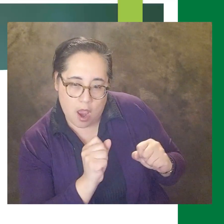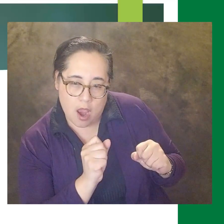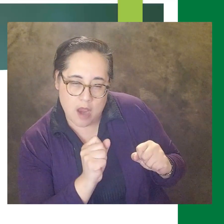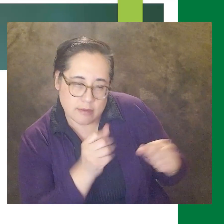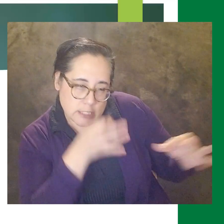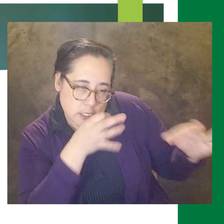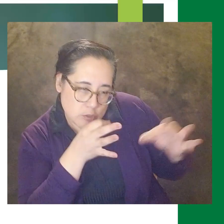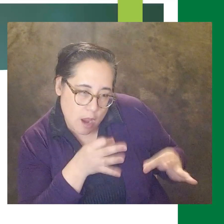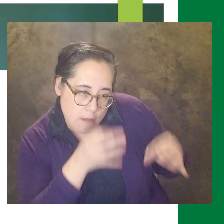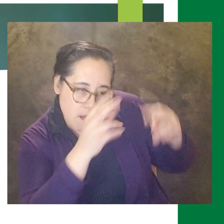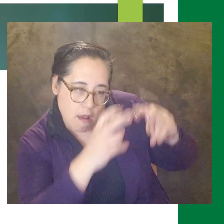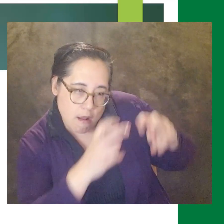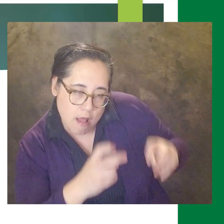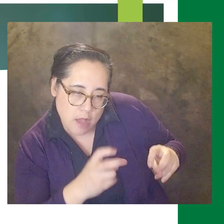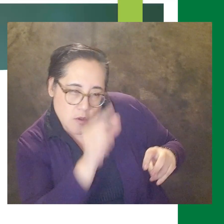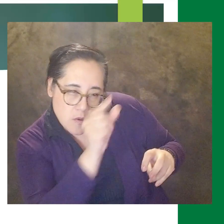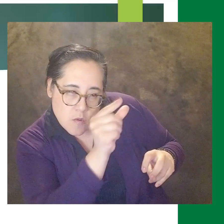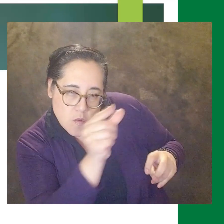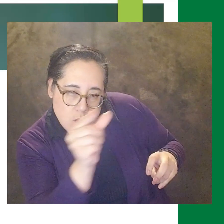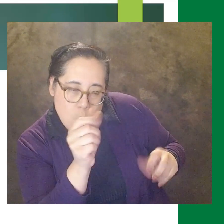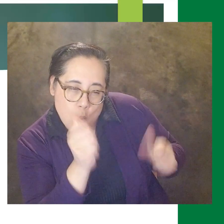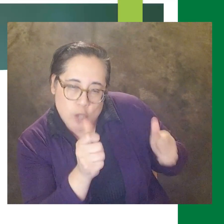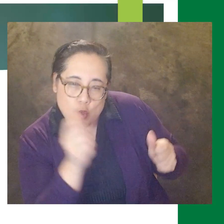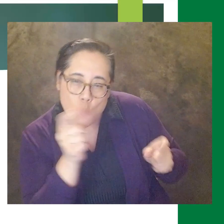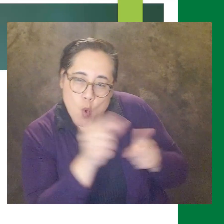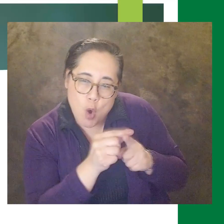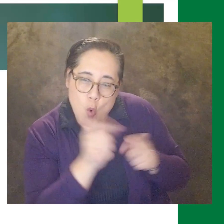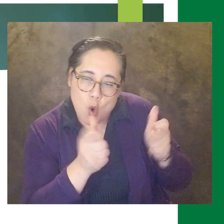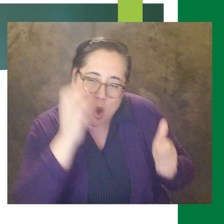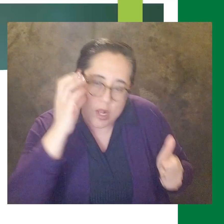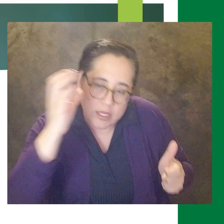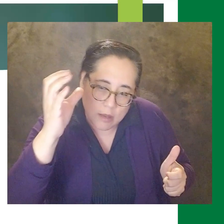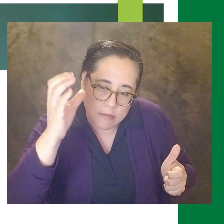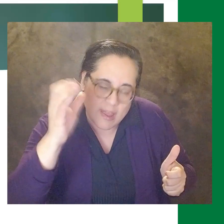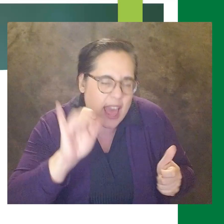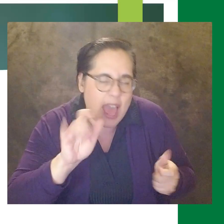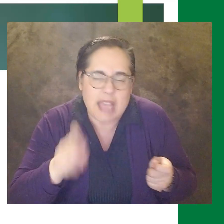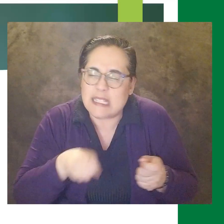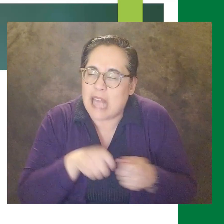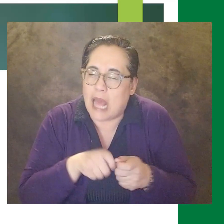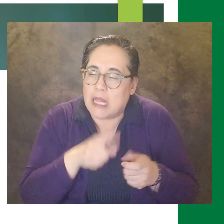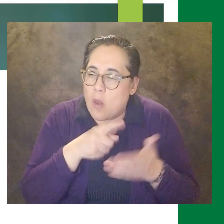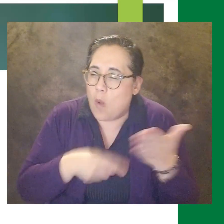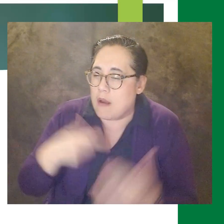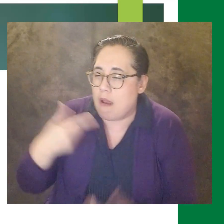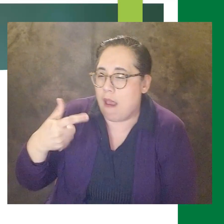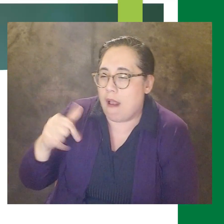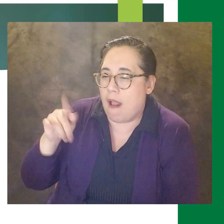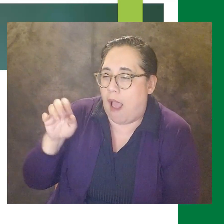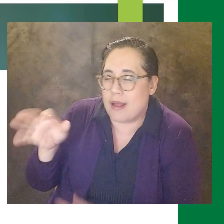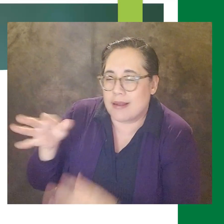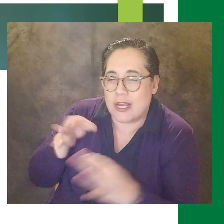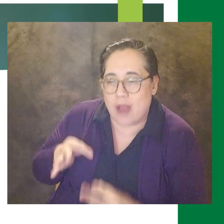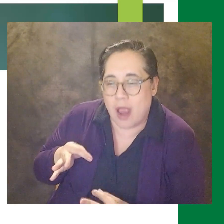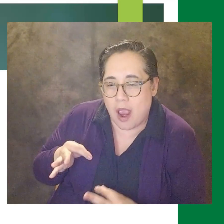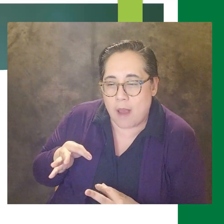words and the concepts. And it's exactly what Giles described. So analysis is not optional.